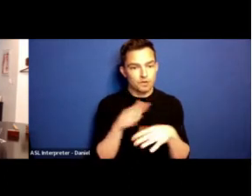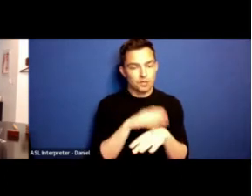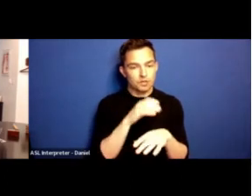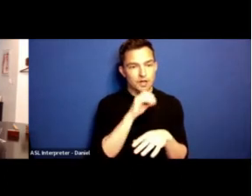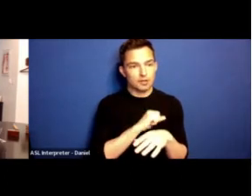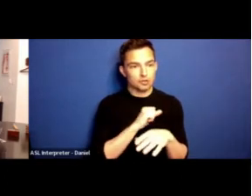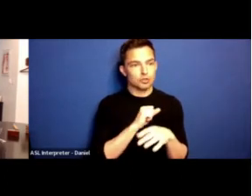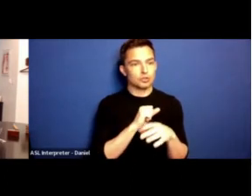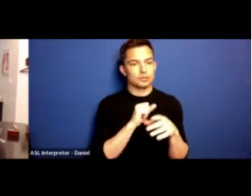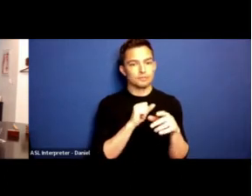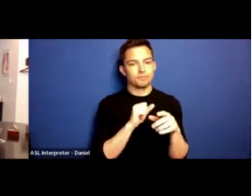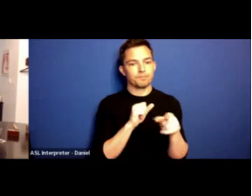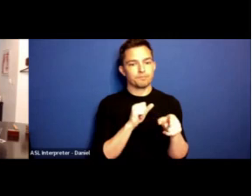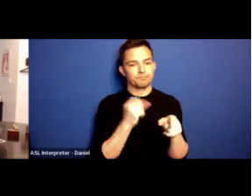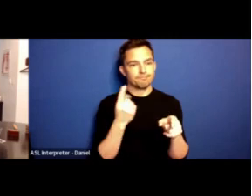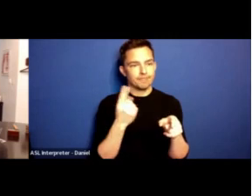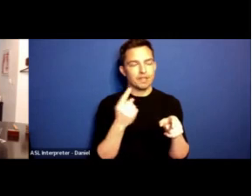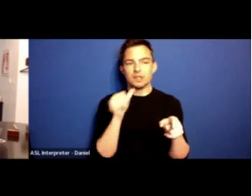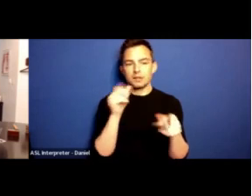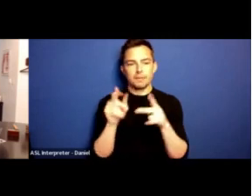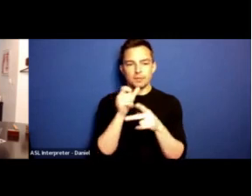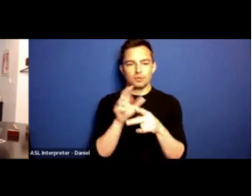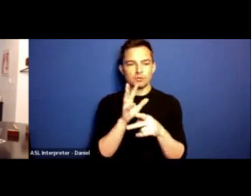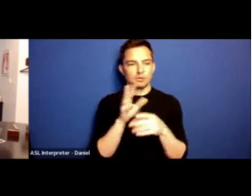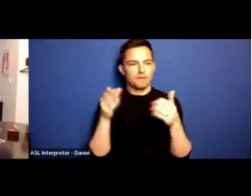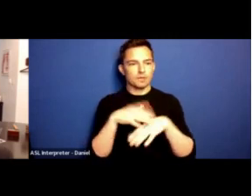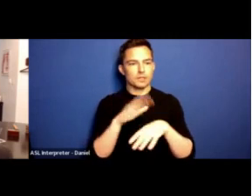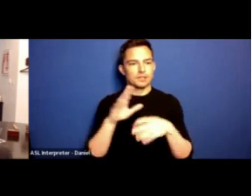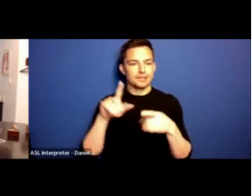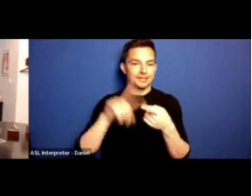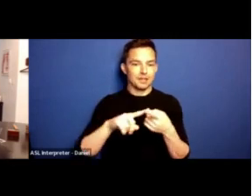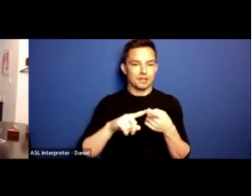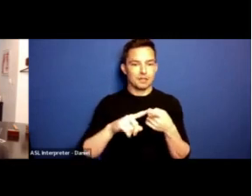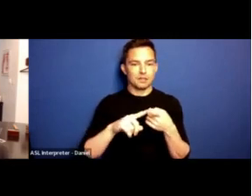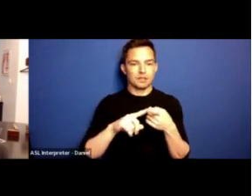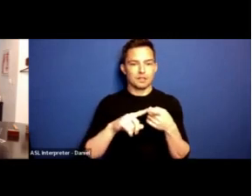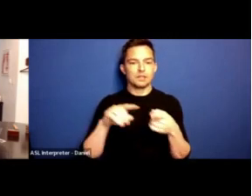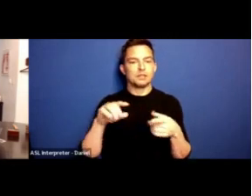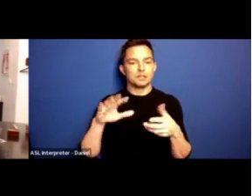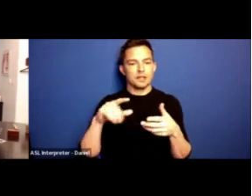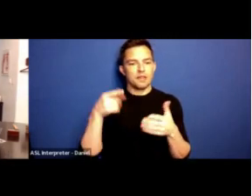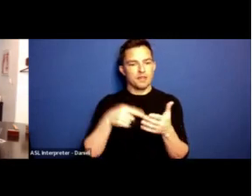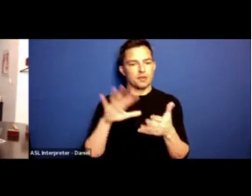think of us until there's a crisis. And what we find is that when family members have long